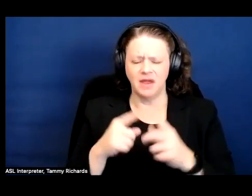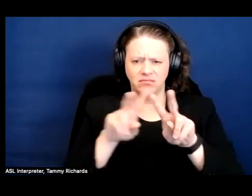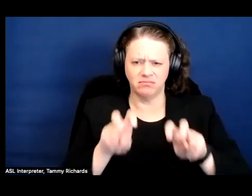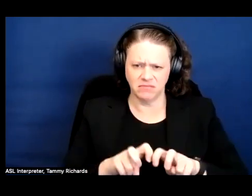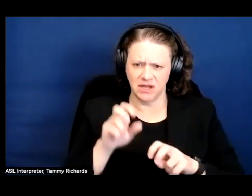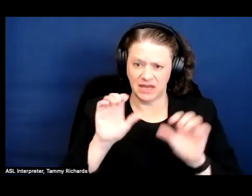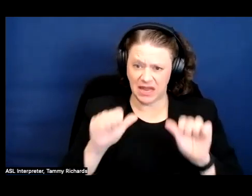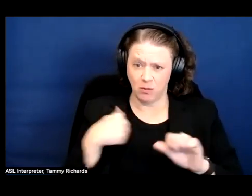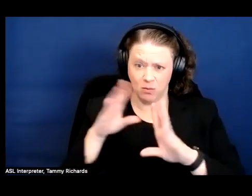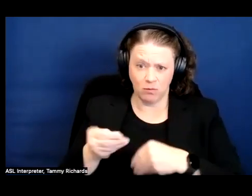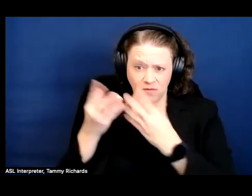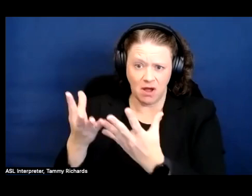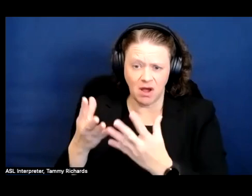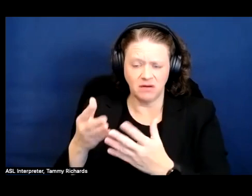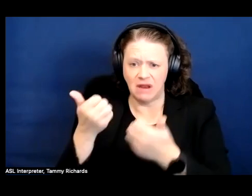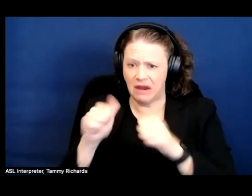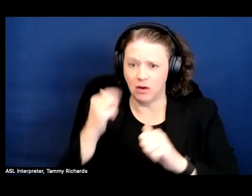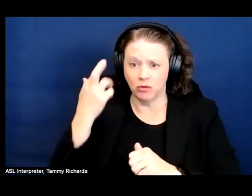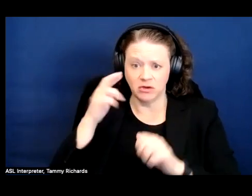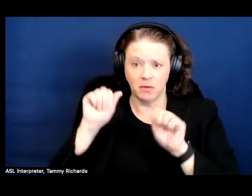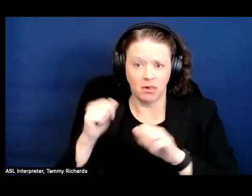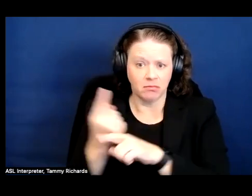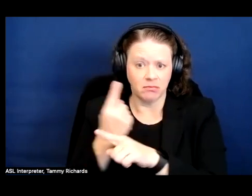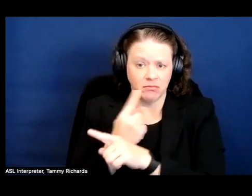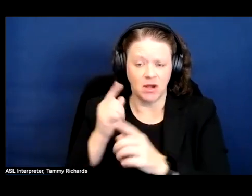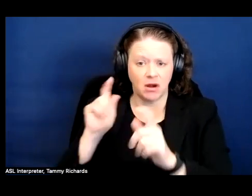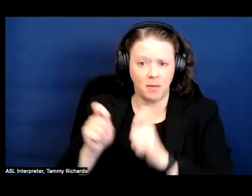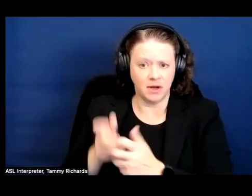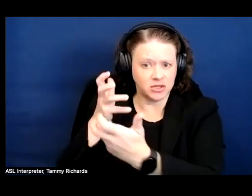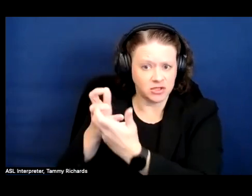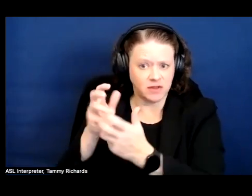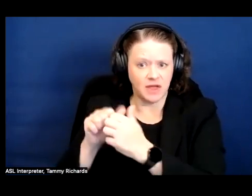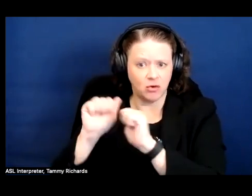that you have a disability, that the need for the assistance animal is there,